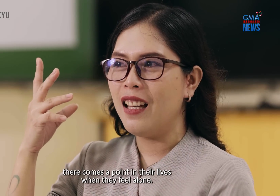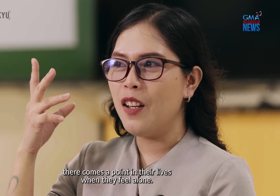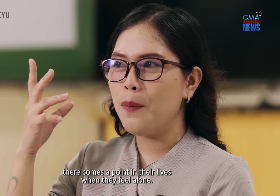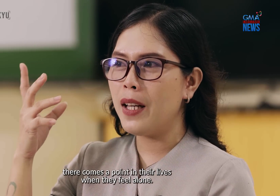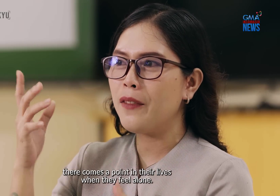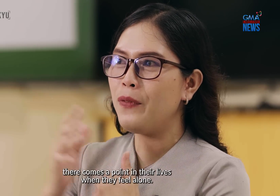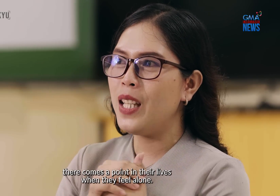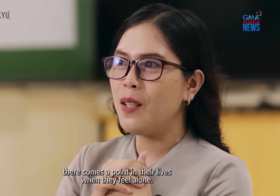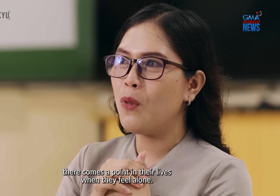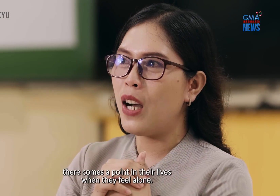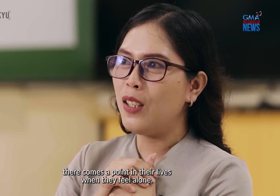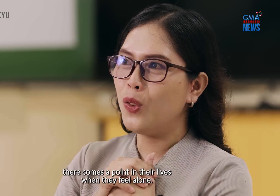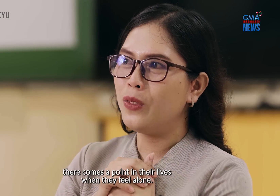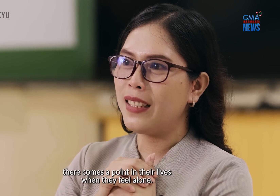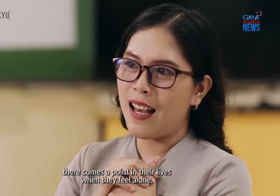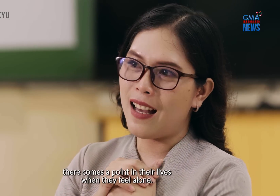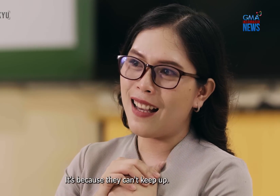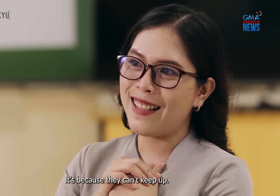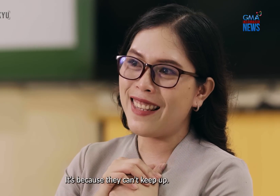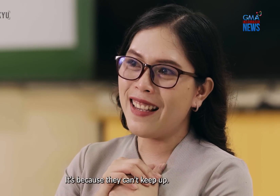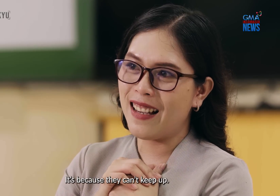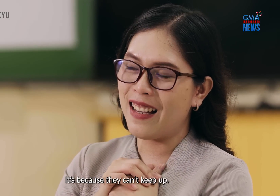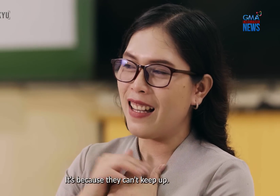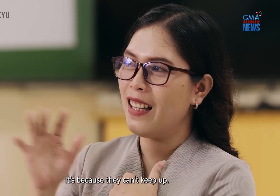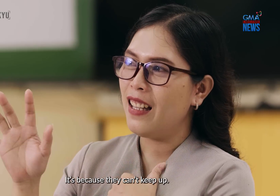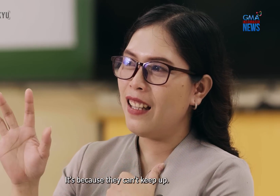[TEACHER RIALYN] Because they are PWDs, because they are deaf,